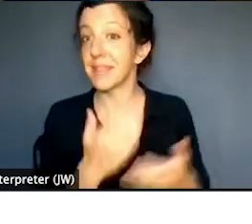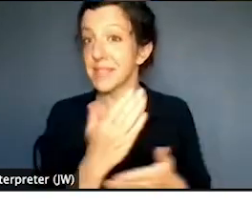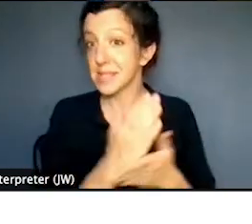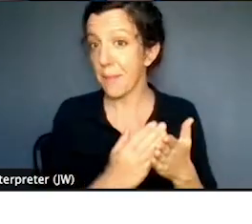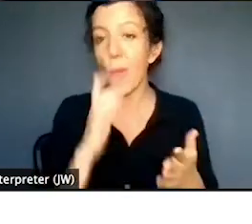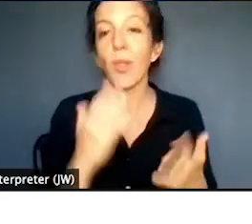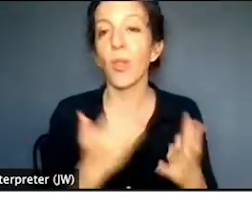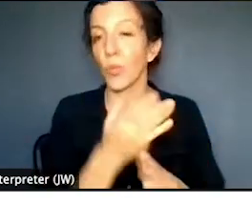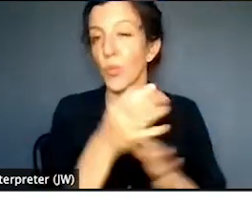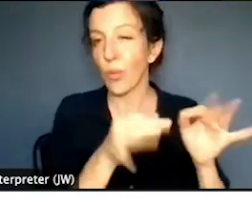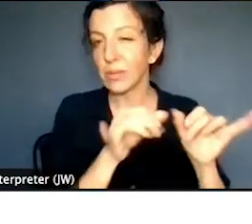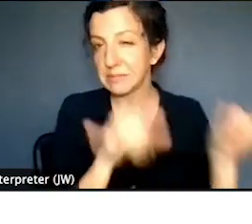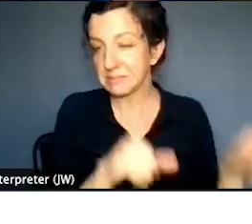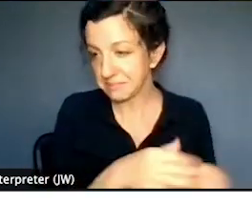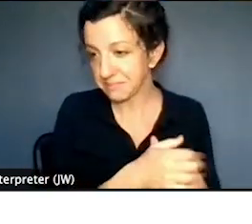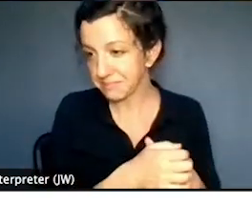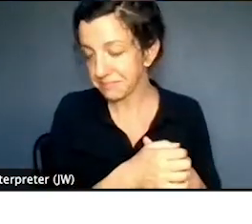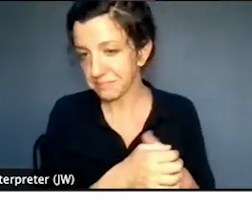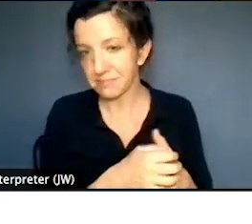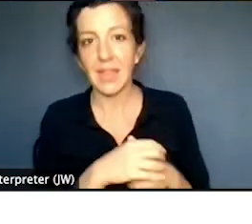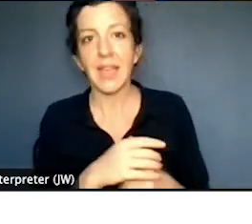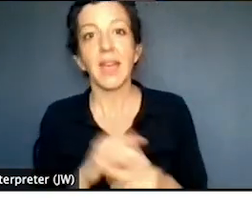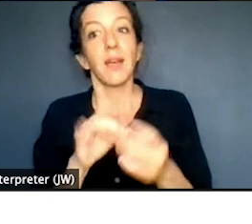So super lopsided on this one. We have money in favor of it, but very little against.